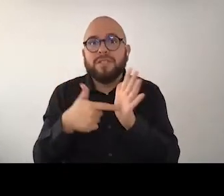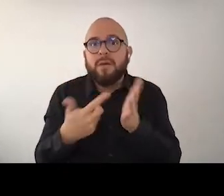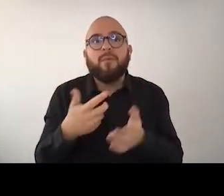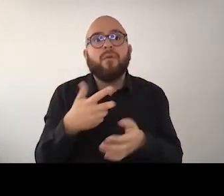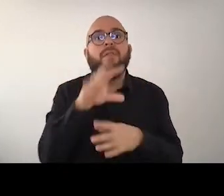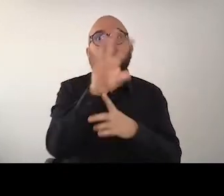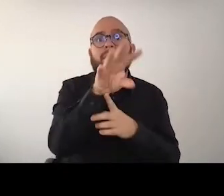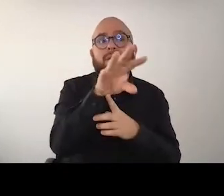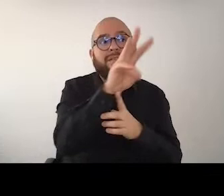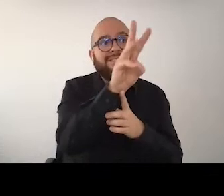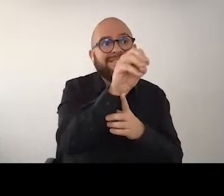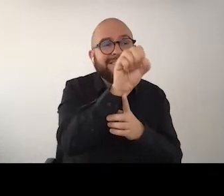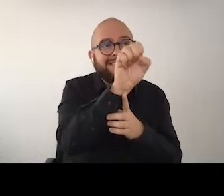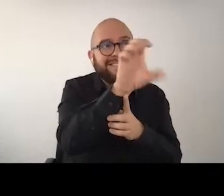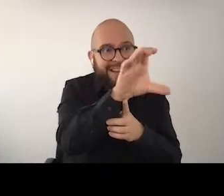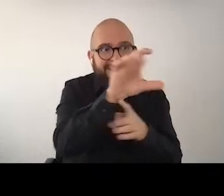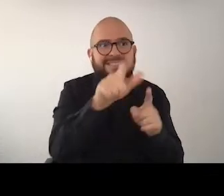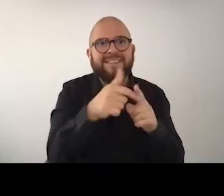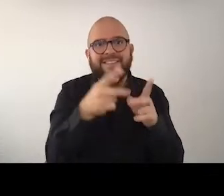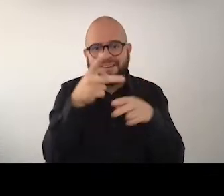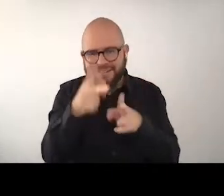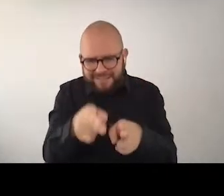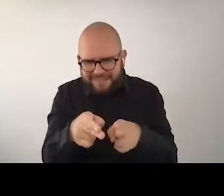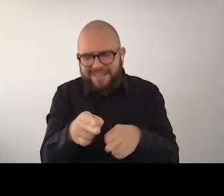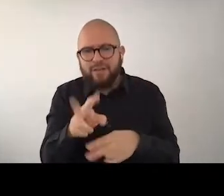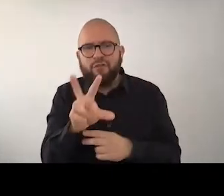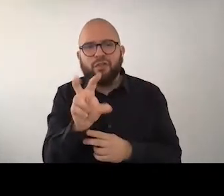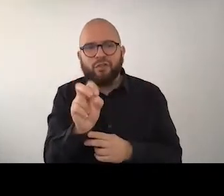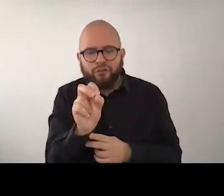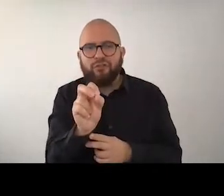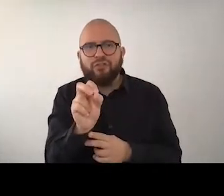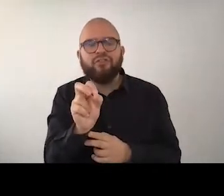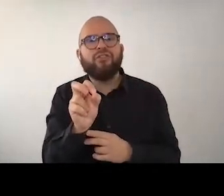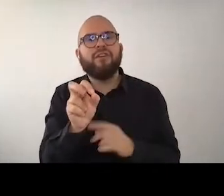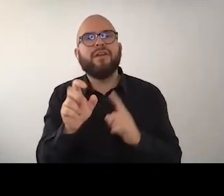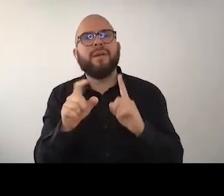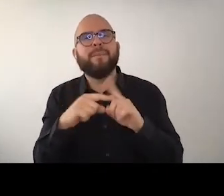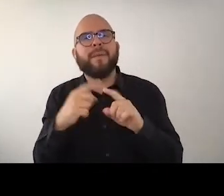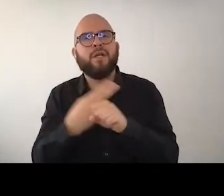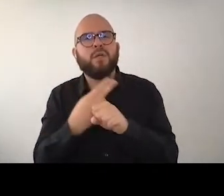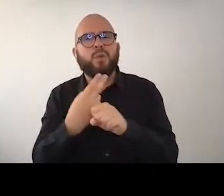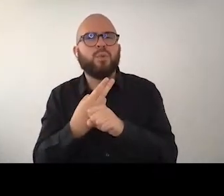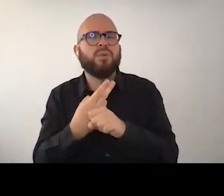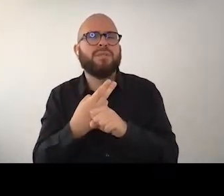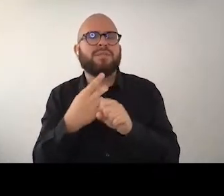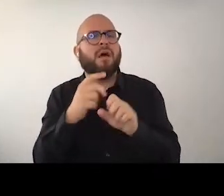cut it down to a 30, but use some different footage that was done on that same day